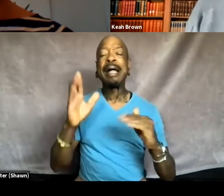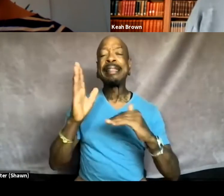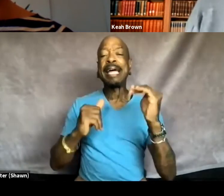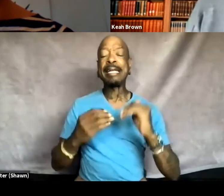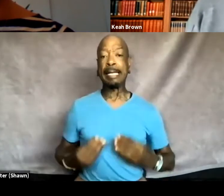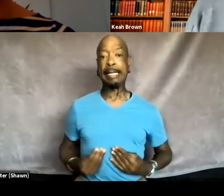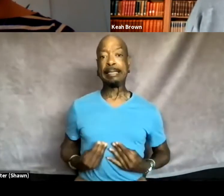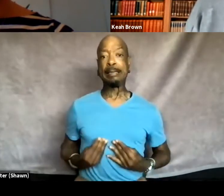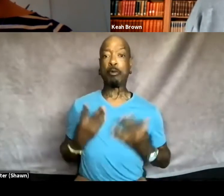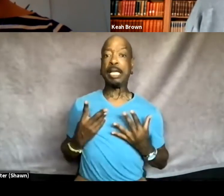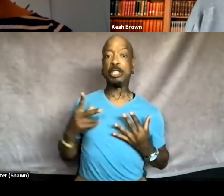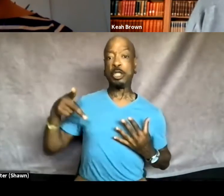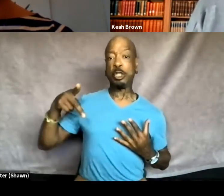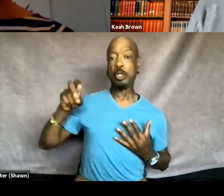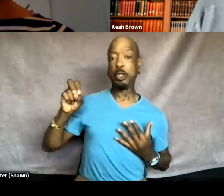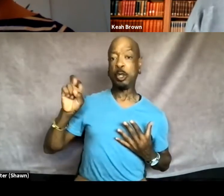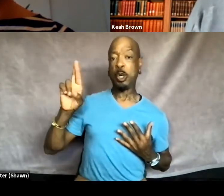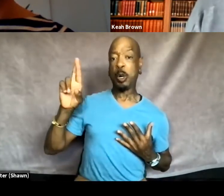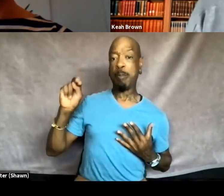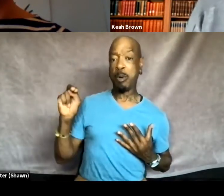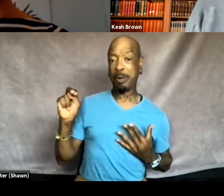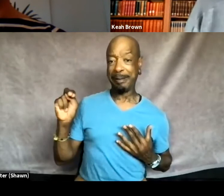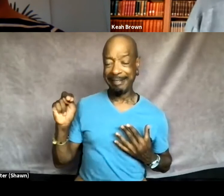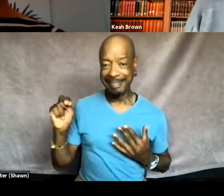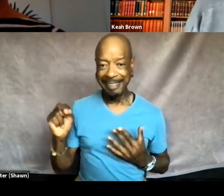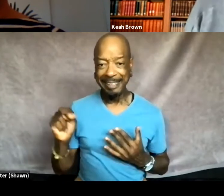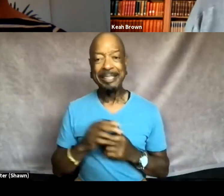on Netflix matter to me, not even one iota I think that.